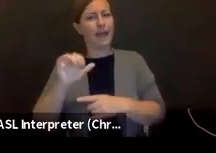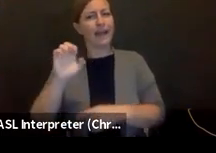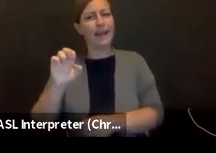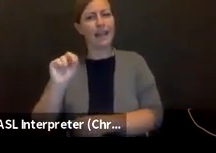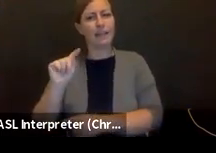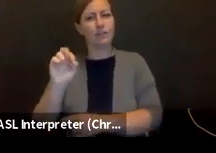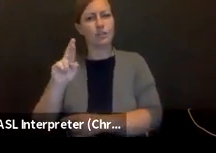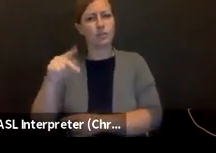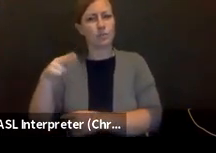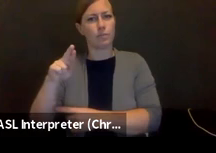But